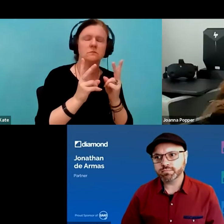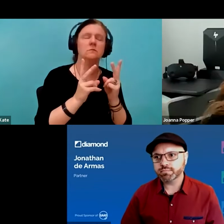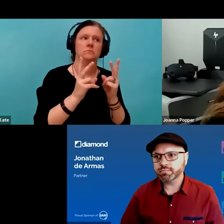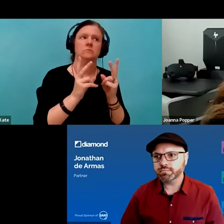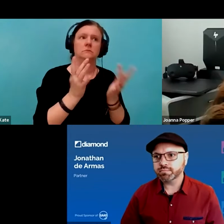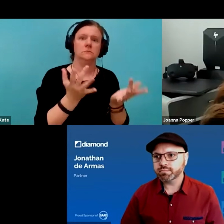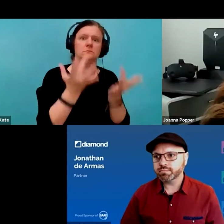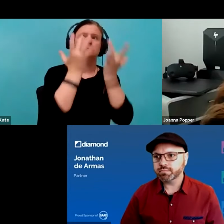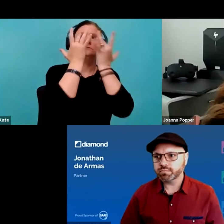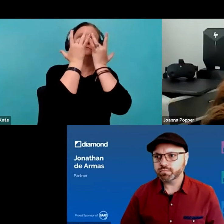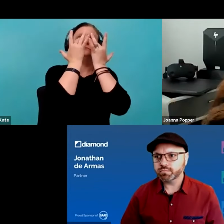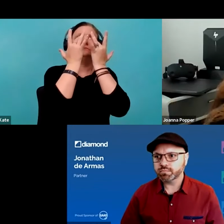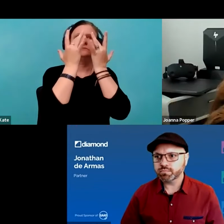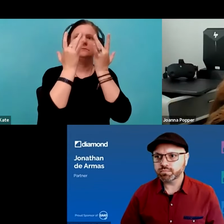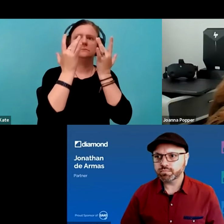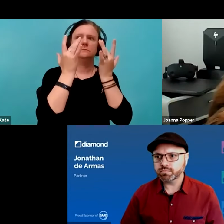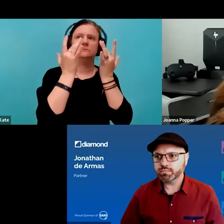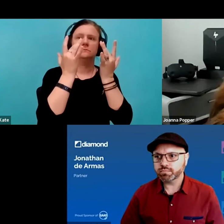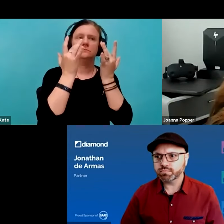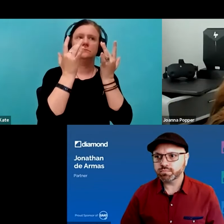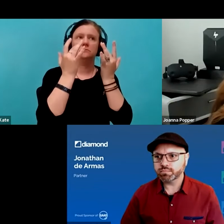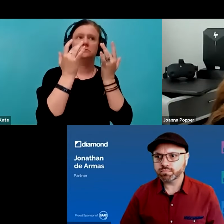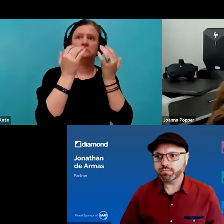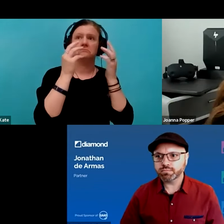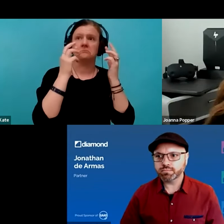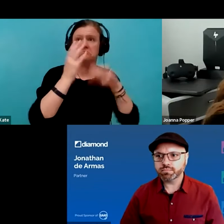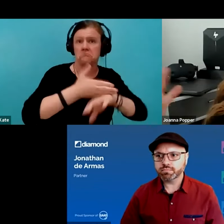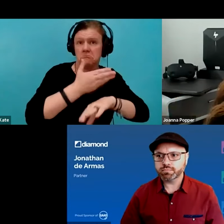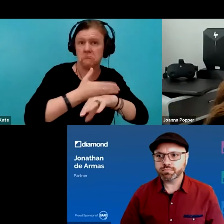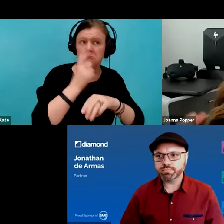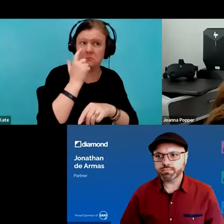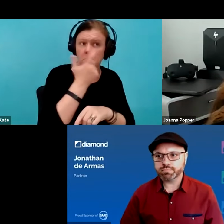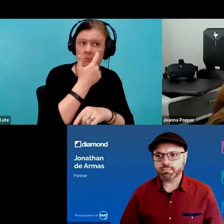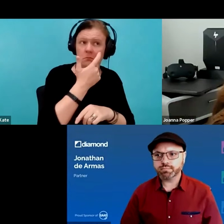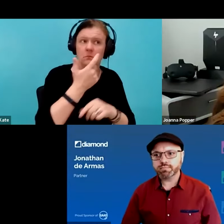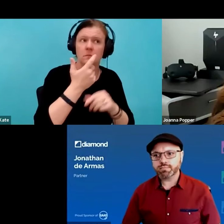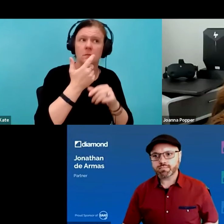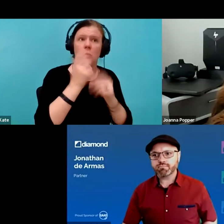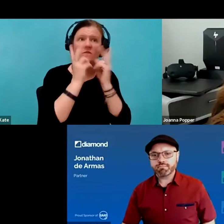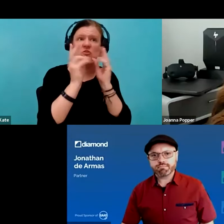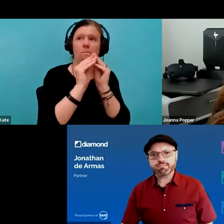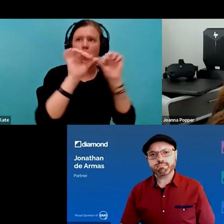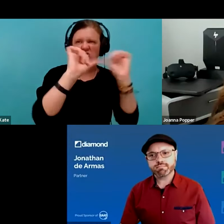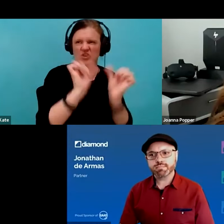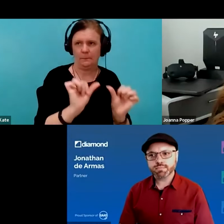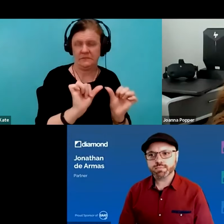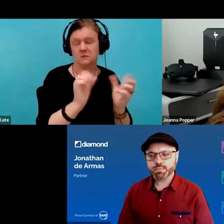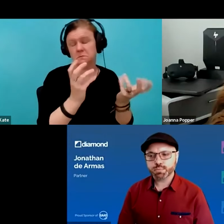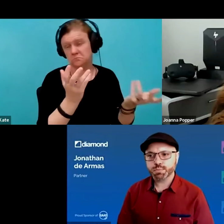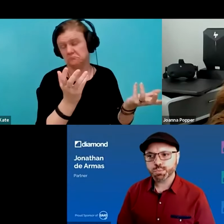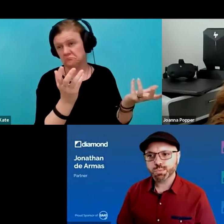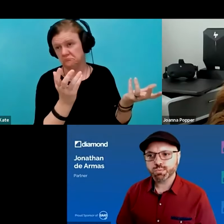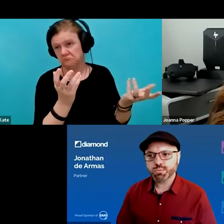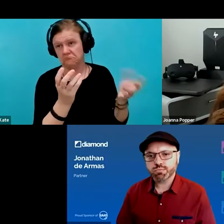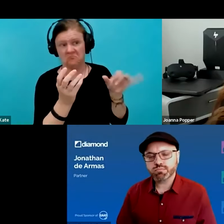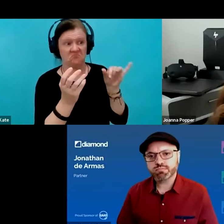Joanna Popper: Do to potentially rehabilitate their site or to make out more, more and more shapes in the future. So that's, that's a